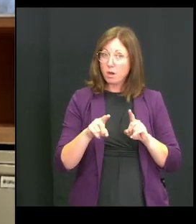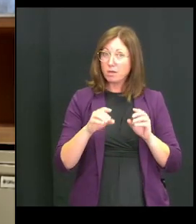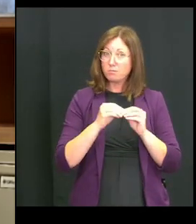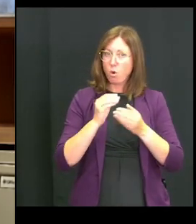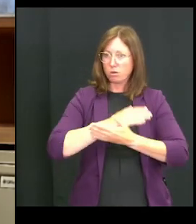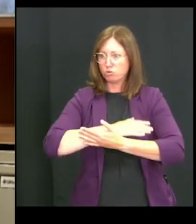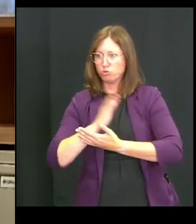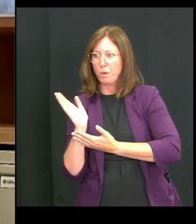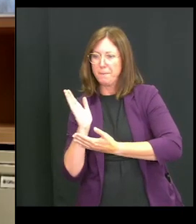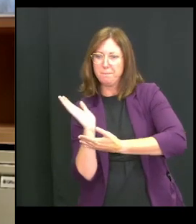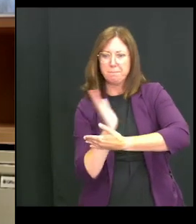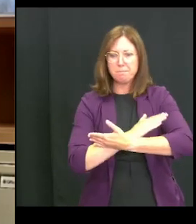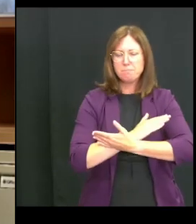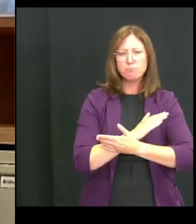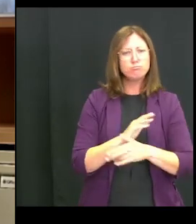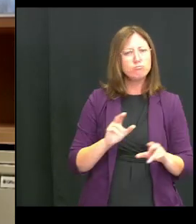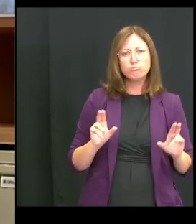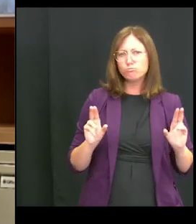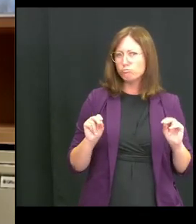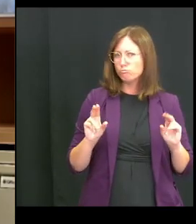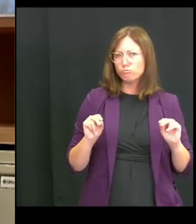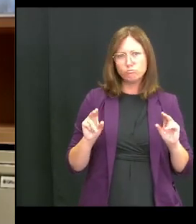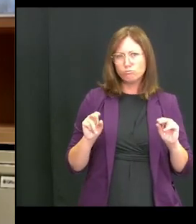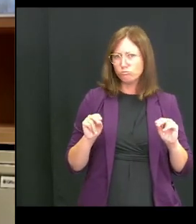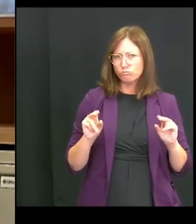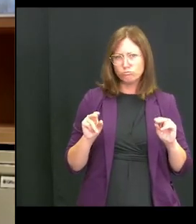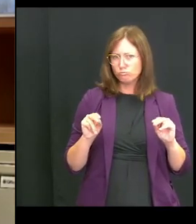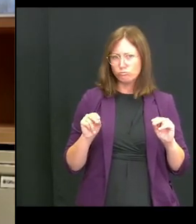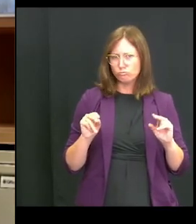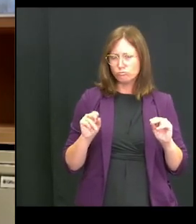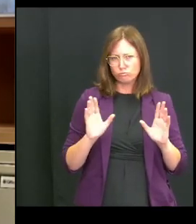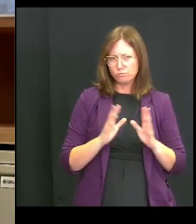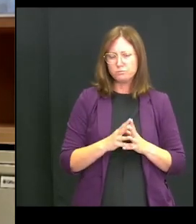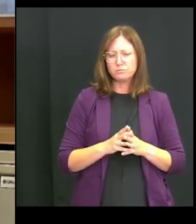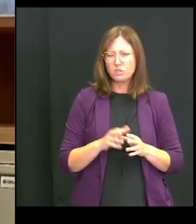and there's all the other caveats that I talked about.